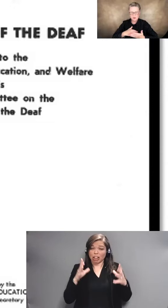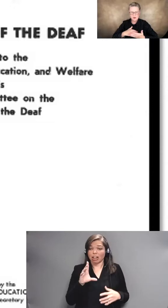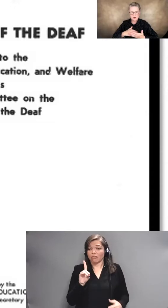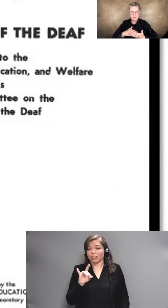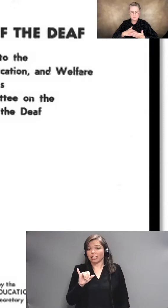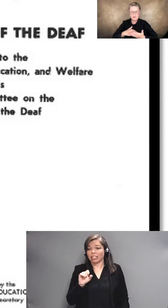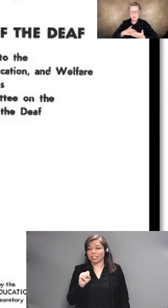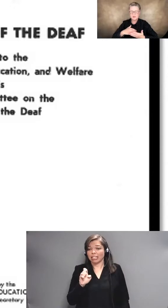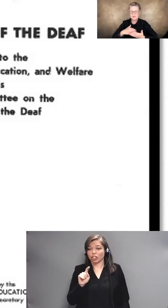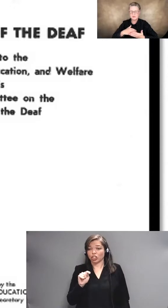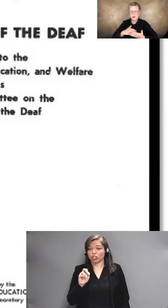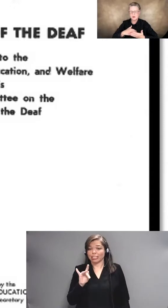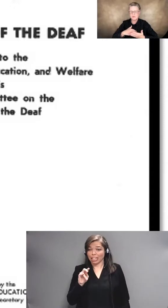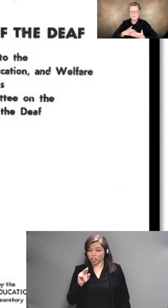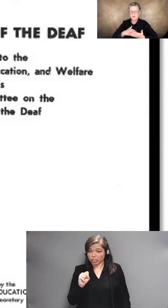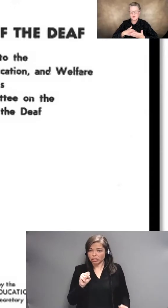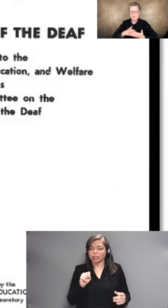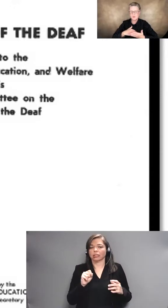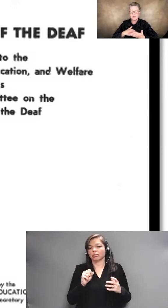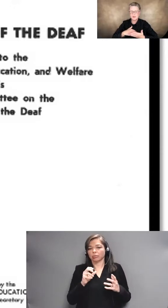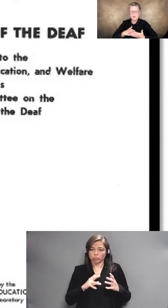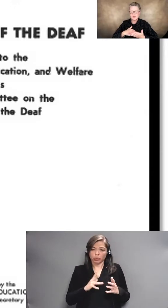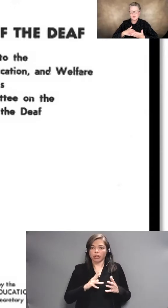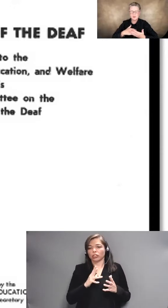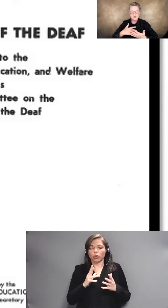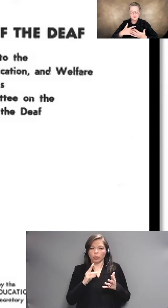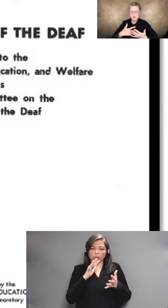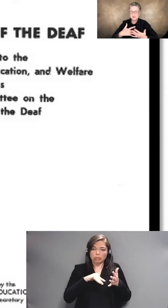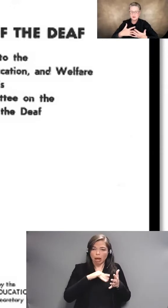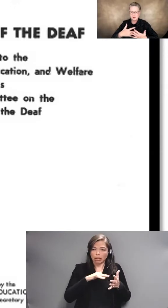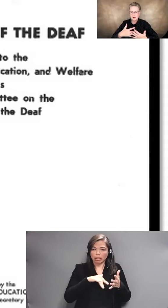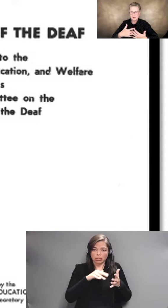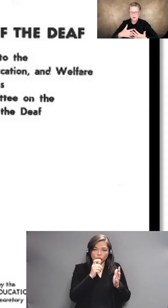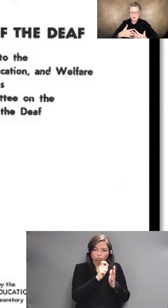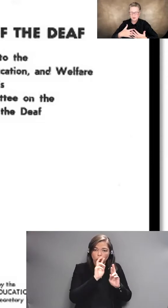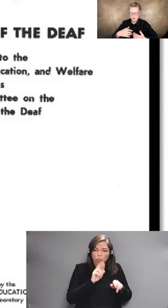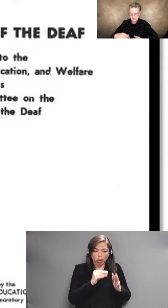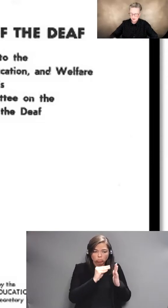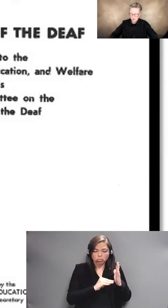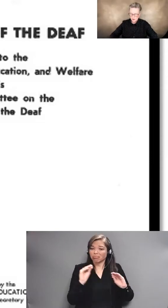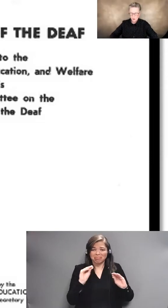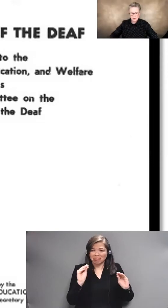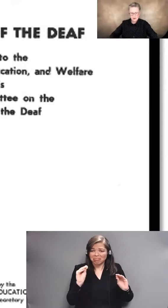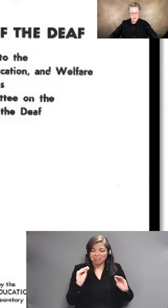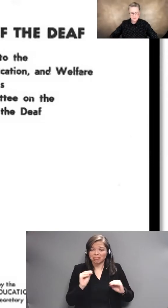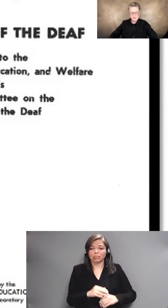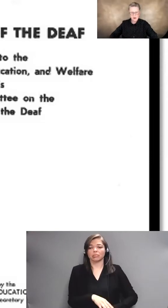done on this, there wasn't a lot . . . there just wasn't a lot out there, so the one thing I did find